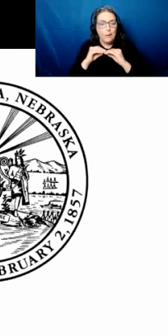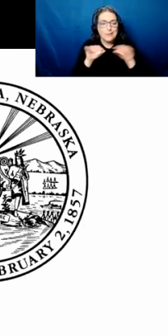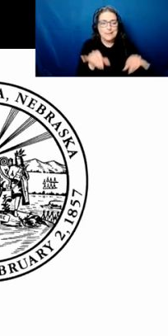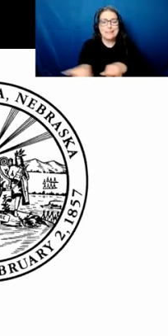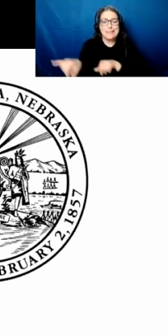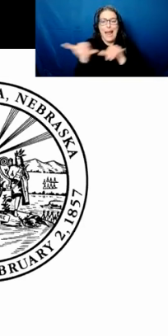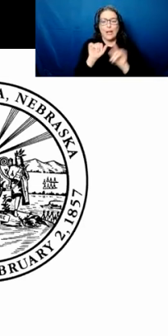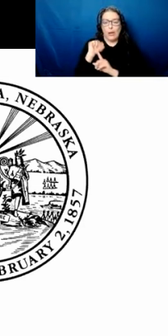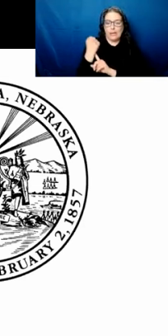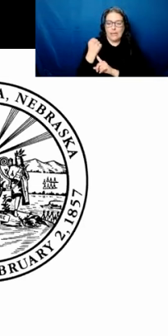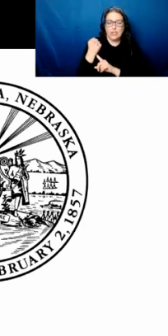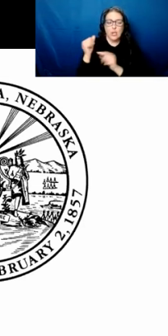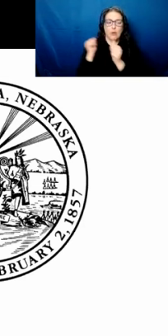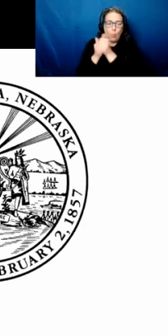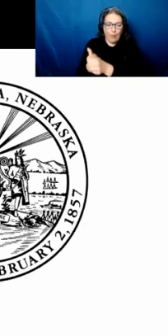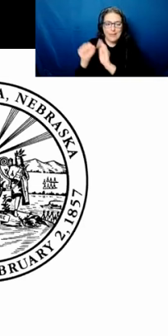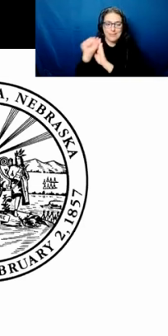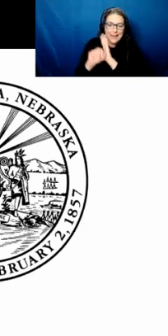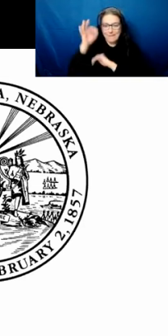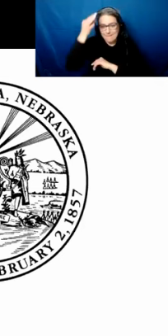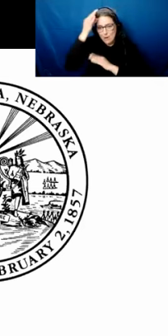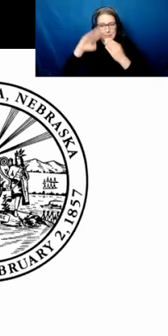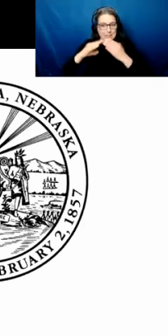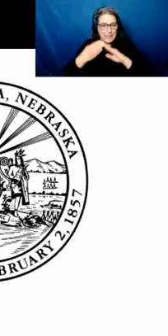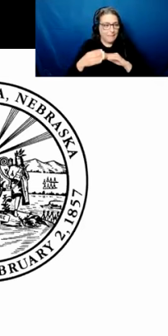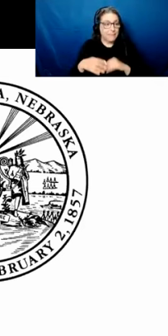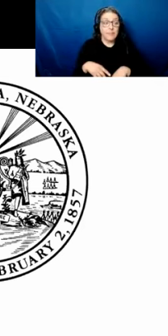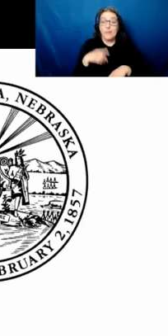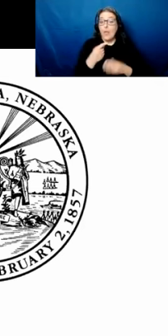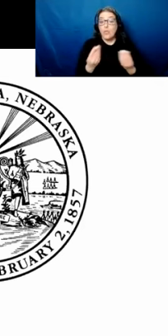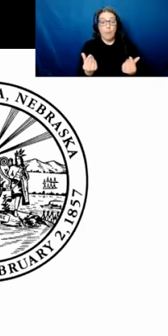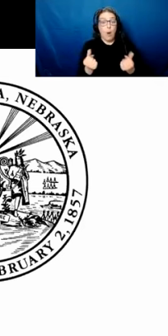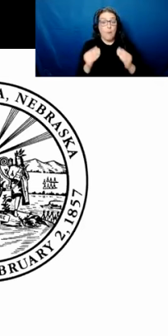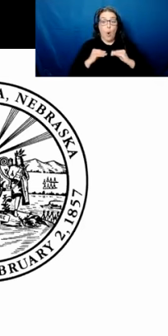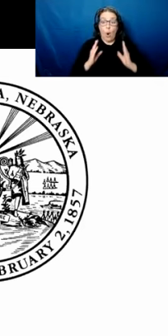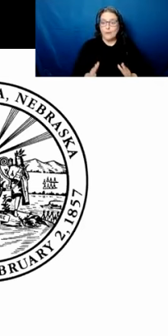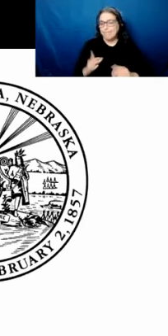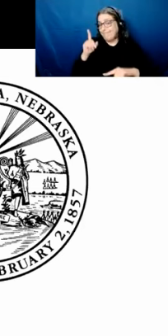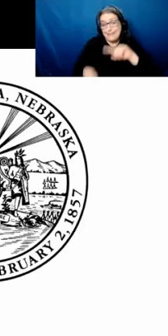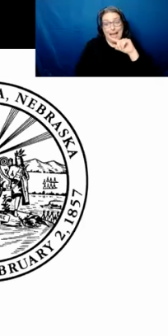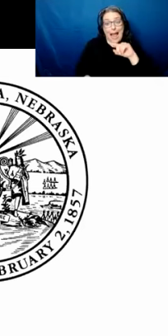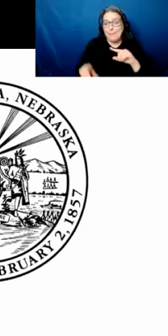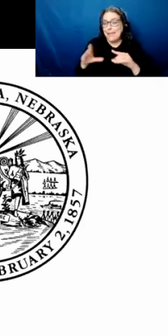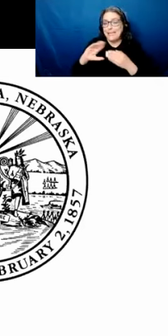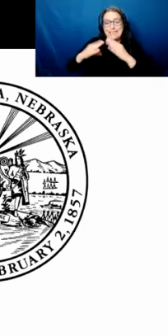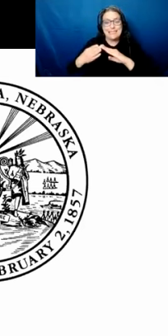We will achief the part 3 of the historic designation. As far as the As DA, there are some federal requirements and we are committed to meeting those term requirements and I do believe it's 5% of the total units have to be ADA compliant, and we will be. Can you speak to the ADA compliance or did I just miss that.